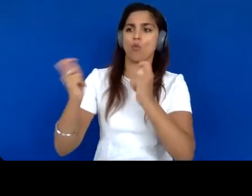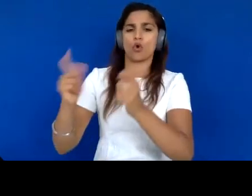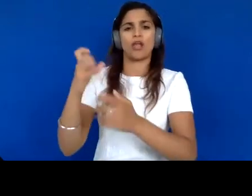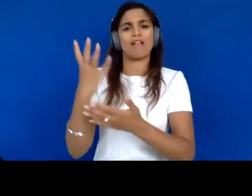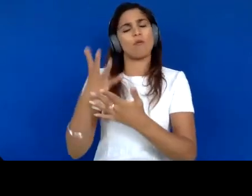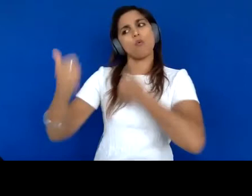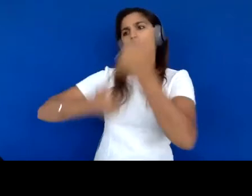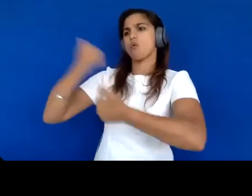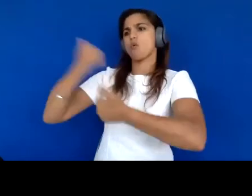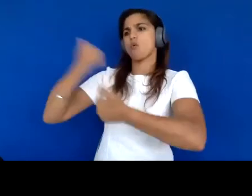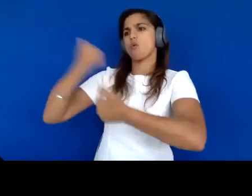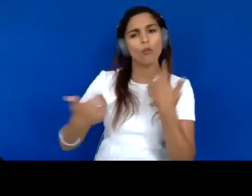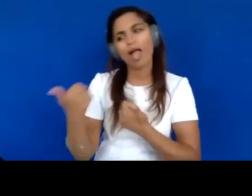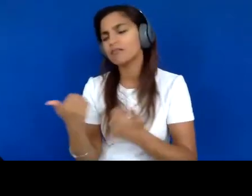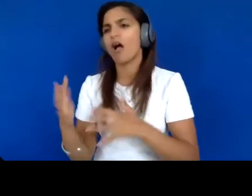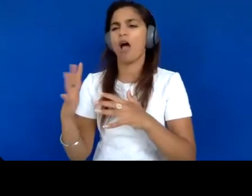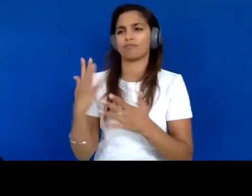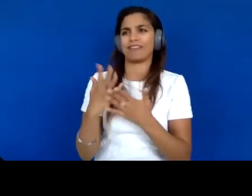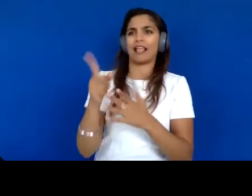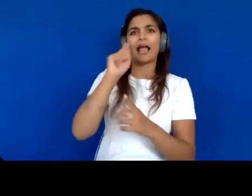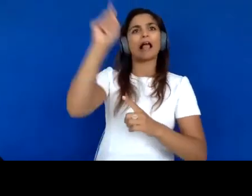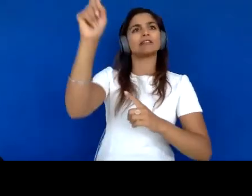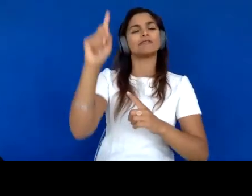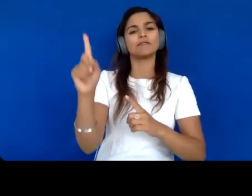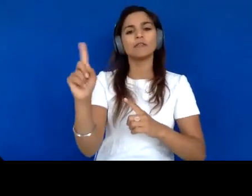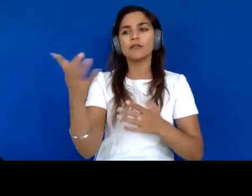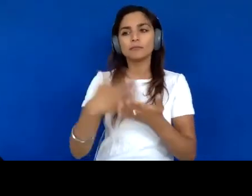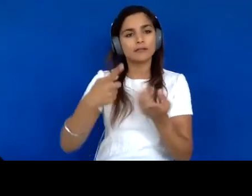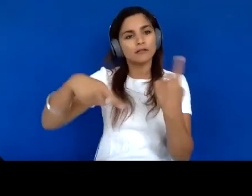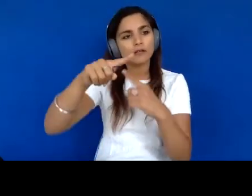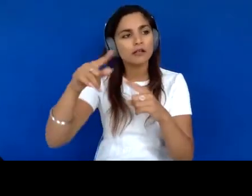thought-provoking work and the creation of a new mythology around channel 4 as